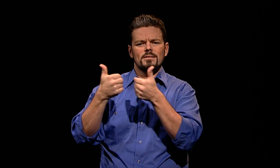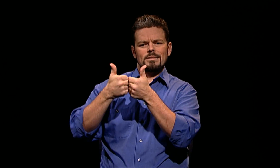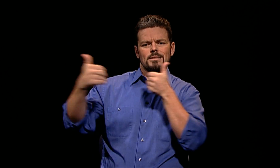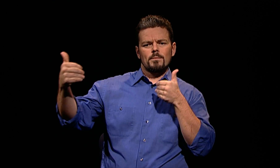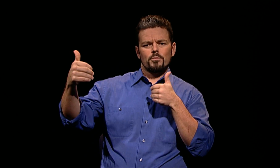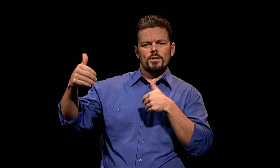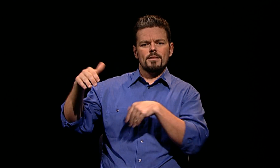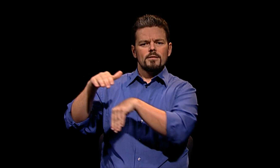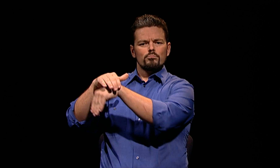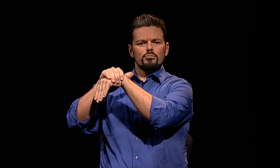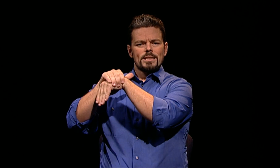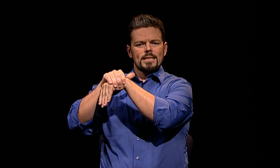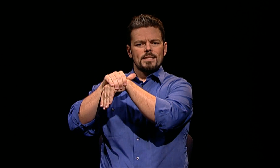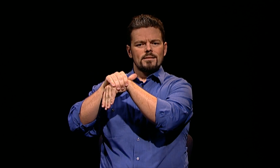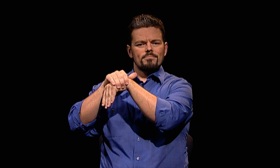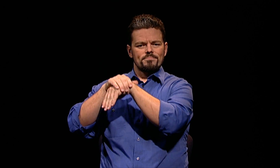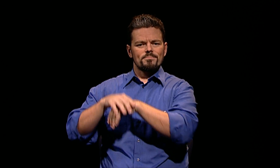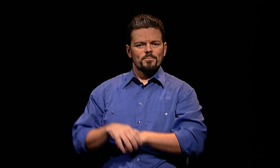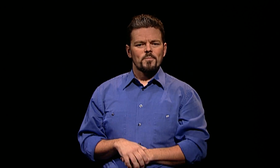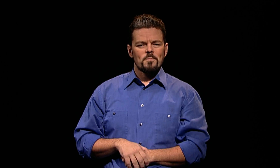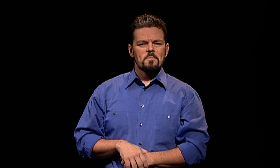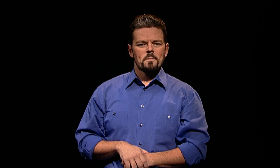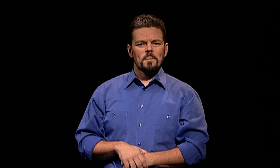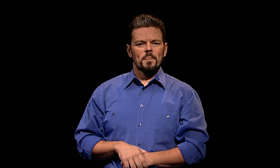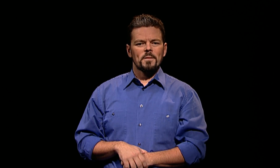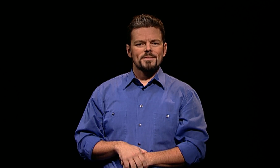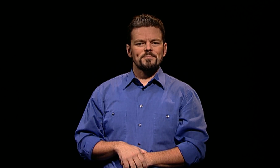AND THE NECESSITY OF SEPARATING FROM GREAT BRITAIN.